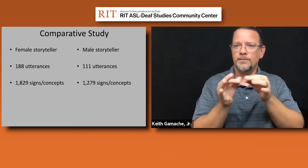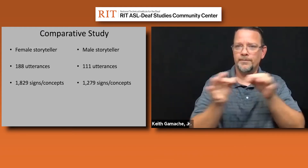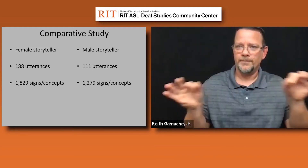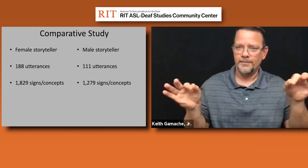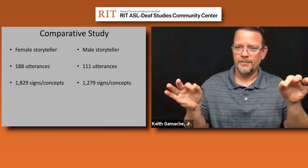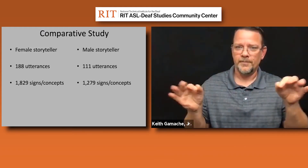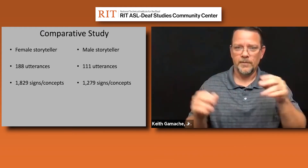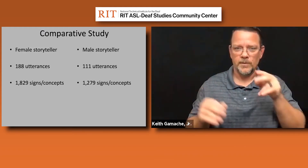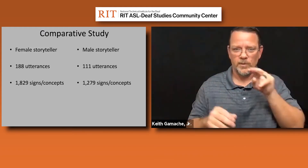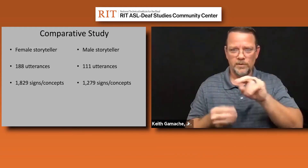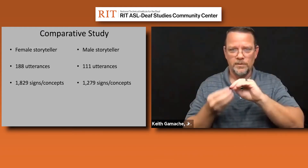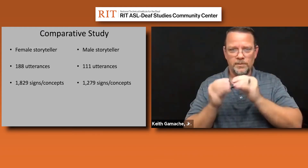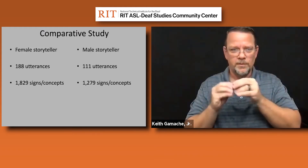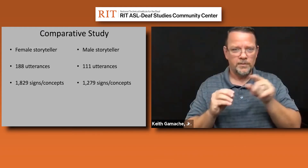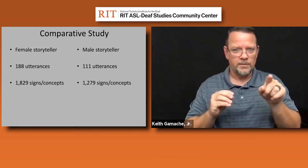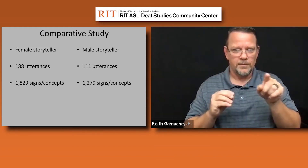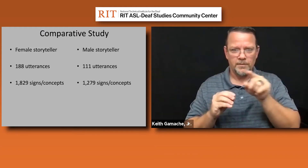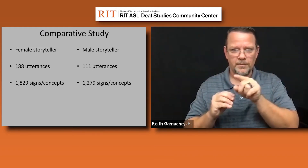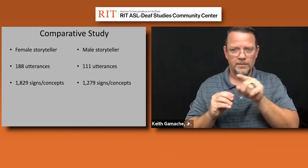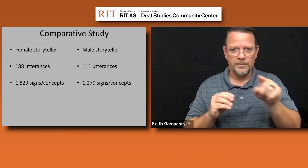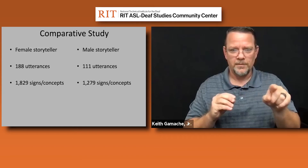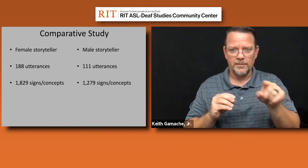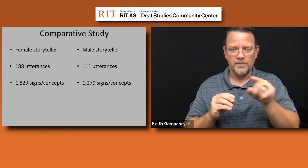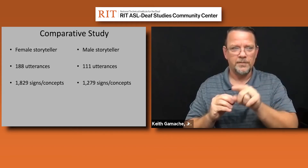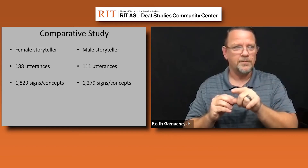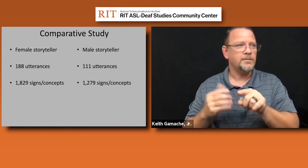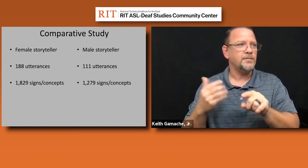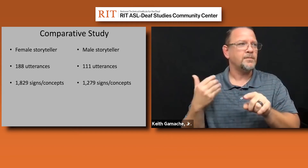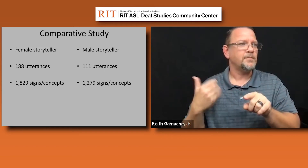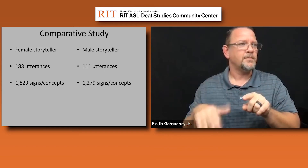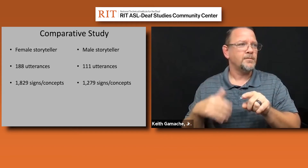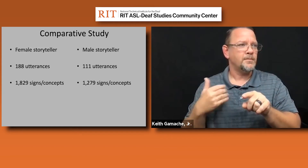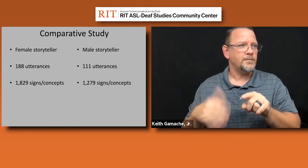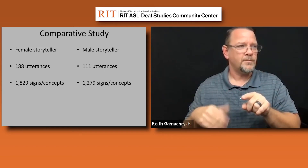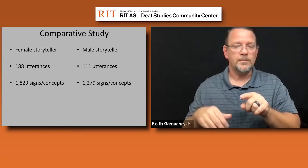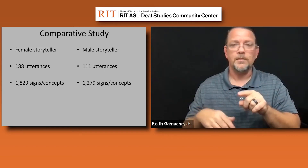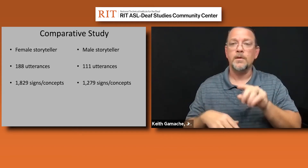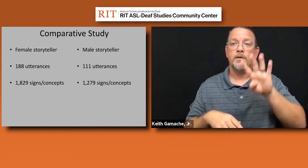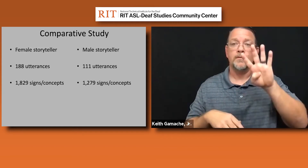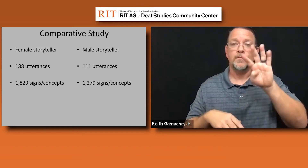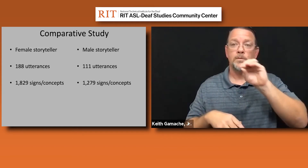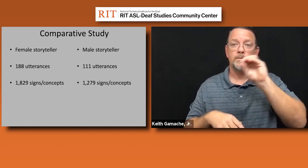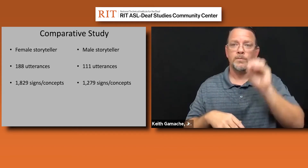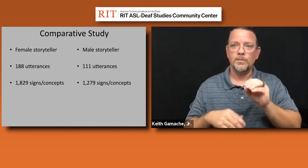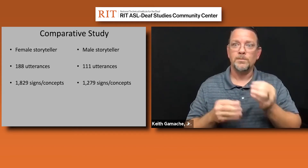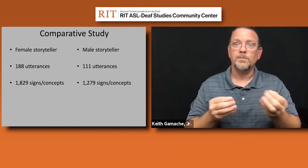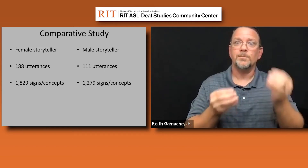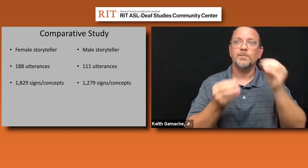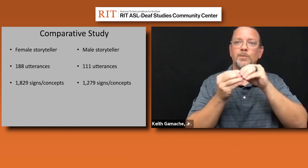or a concept that is a part of the utterance or the sentence, and so when you compare here, you see that there's